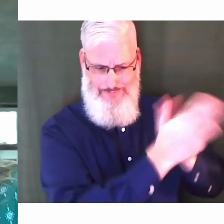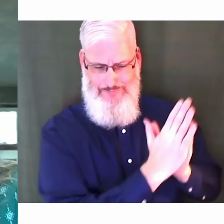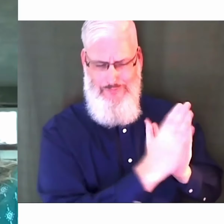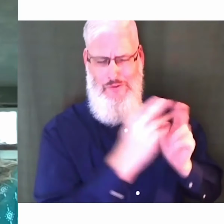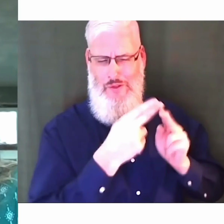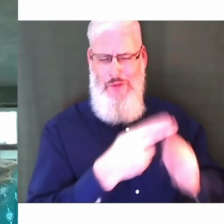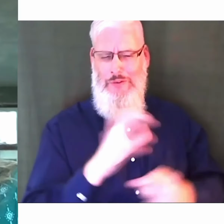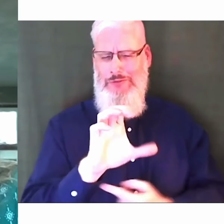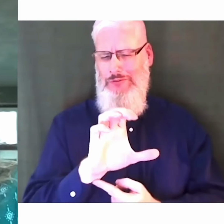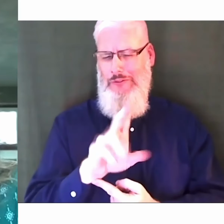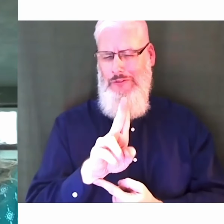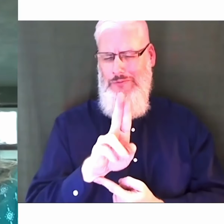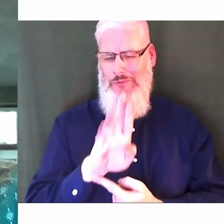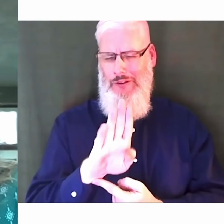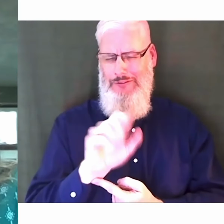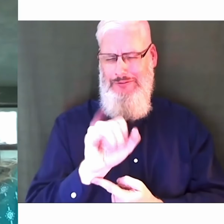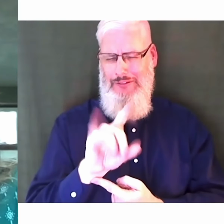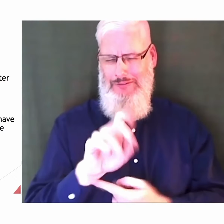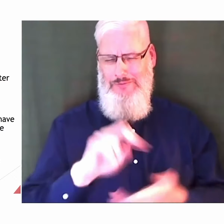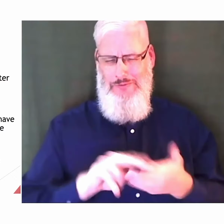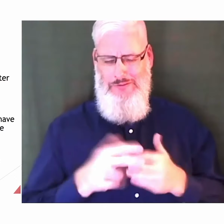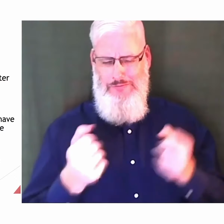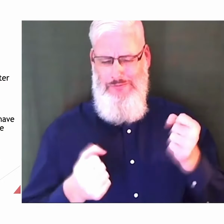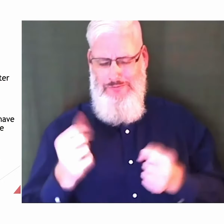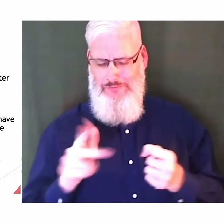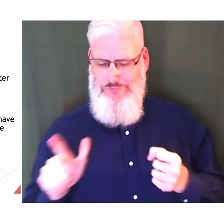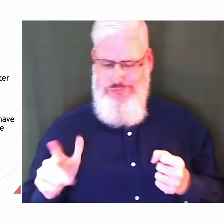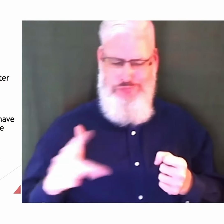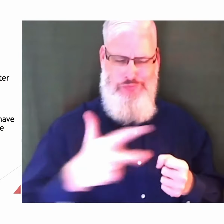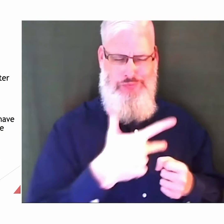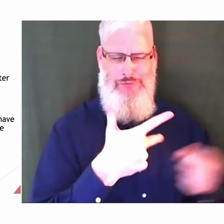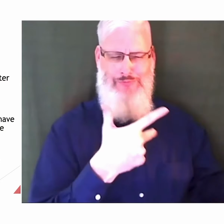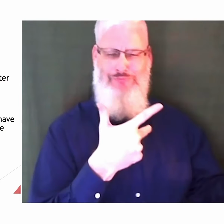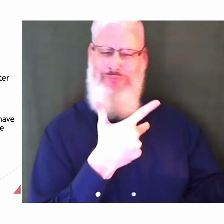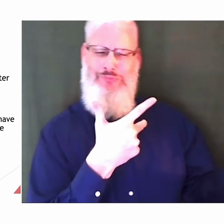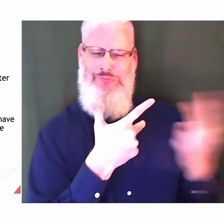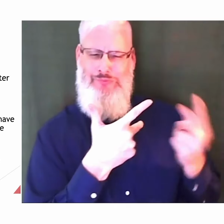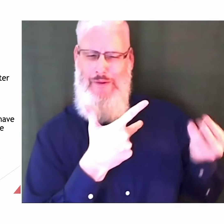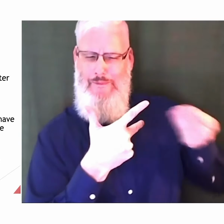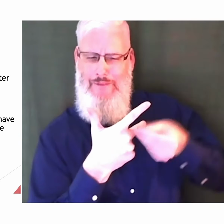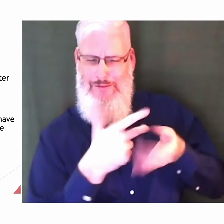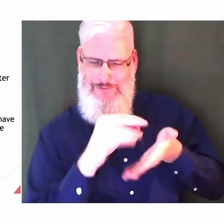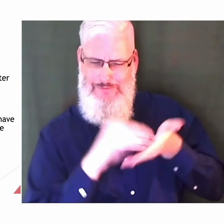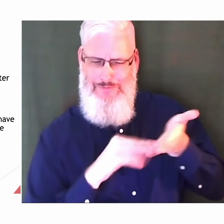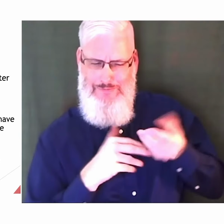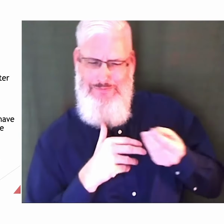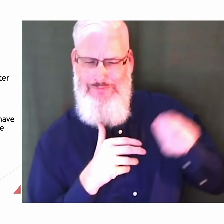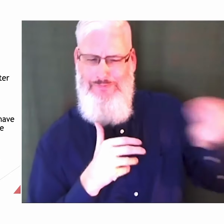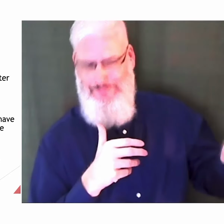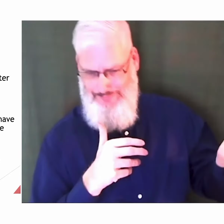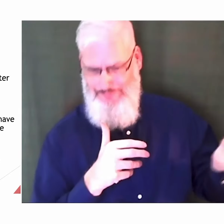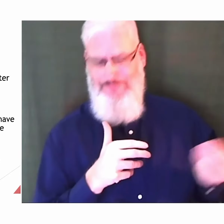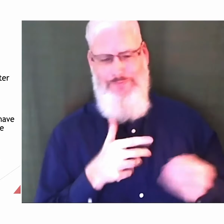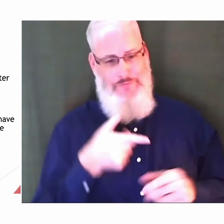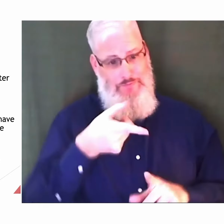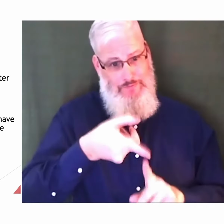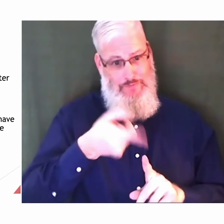Curbside voting is required by law for any voter who cannot enter the polling place due to a disability.